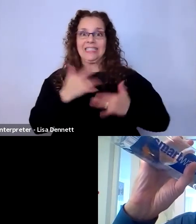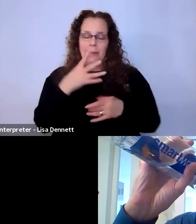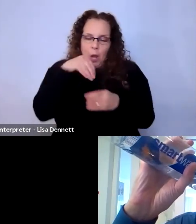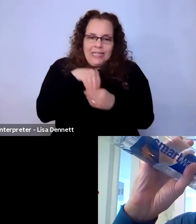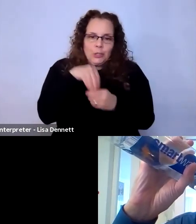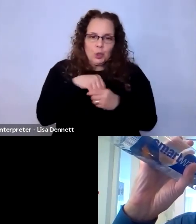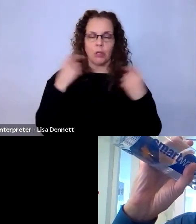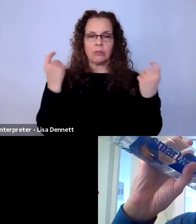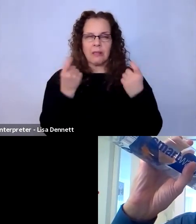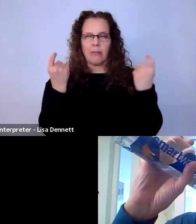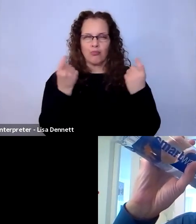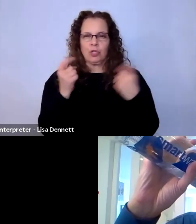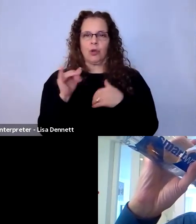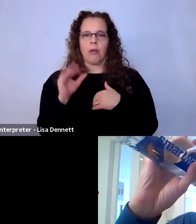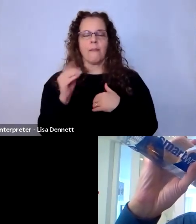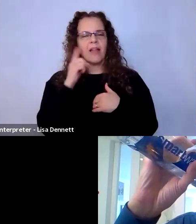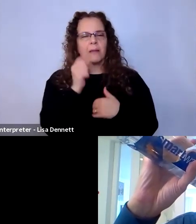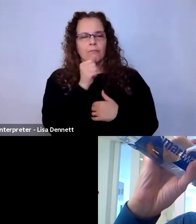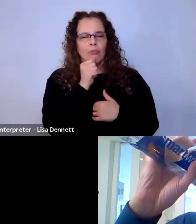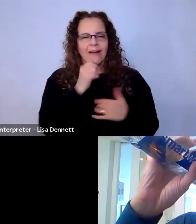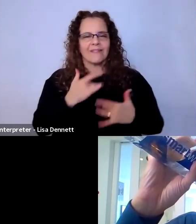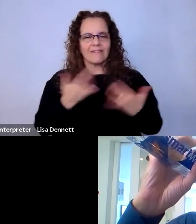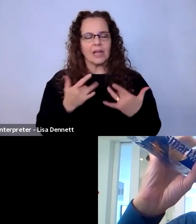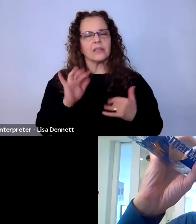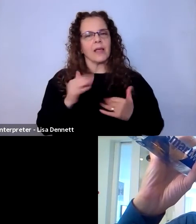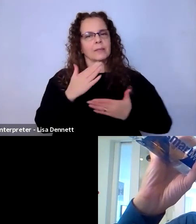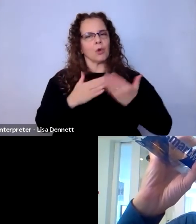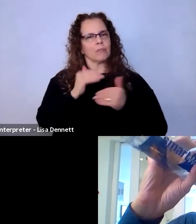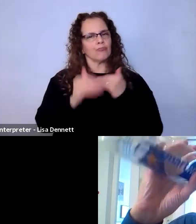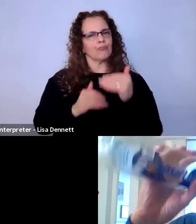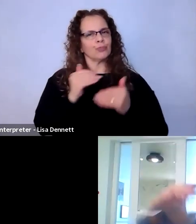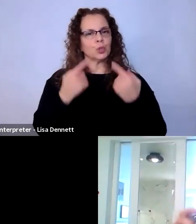I think the private events are part of the journey to public celebration, I